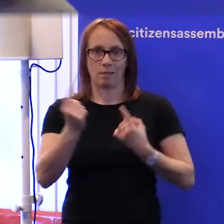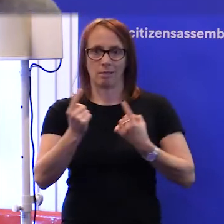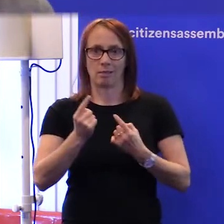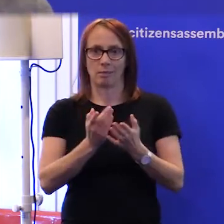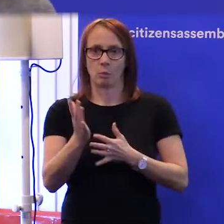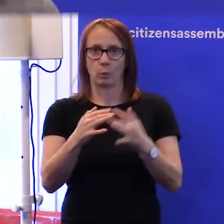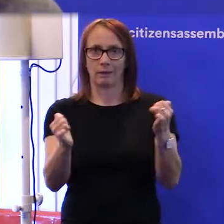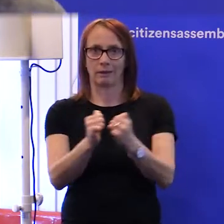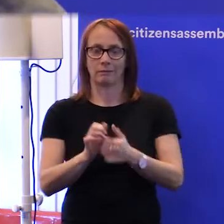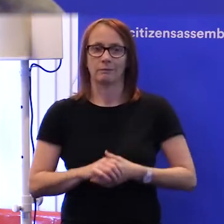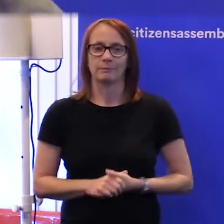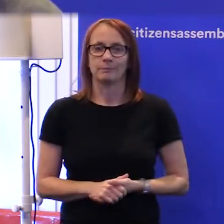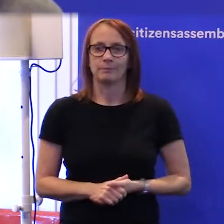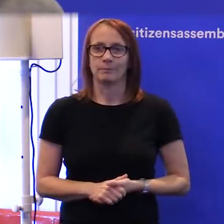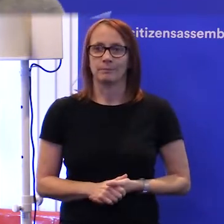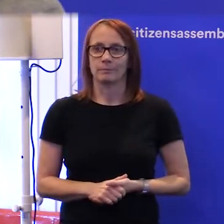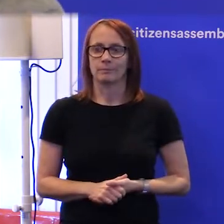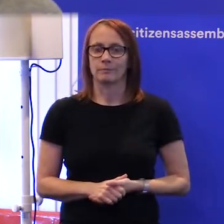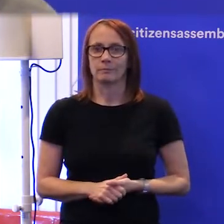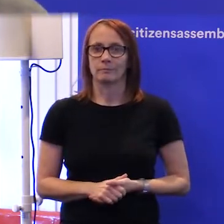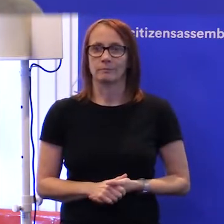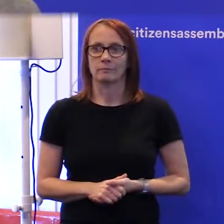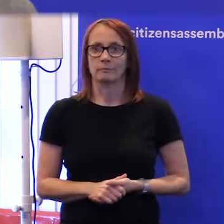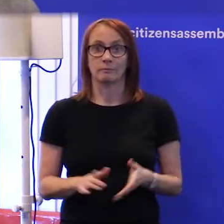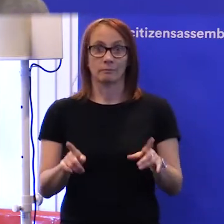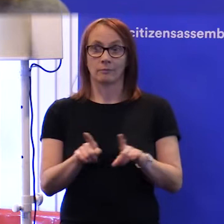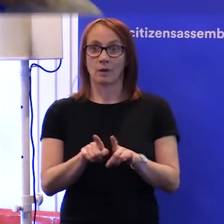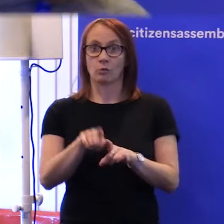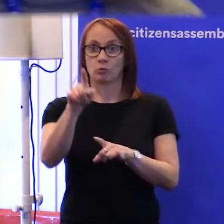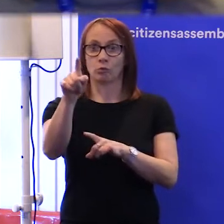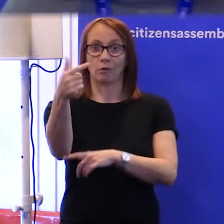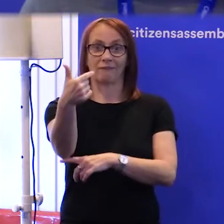across the weekend you'll see that we also have the sound and video crew with